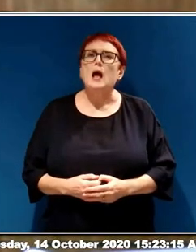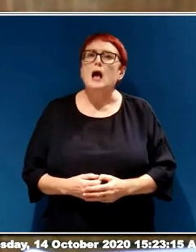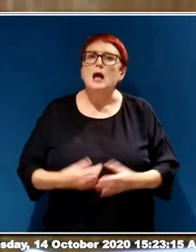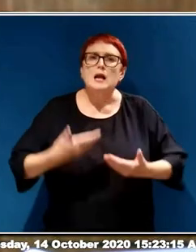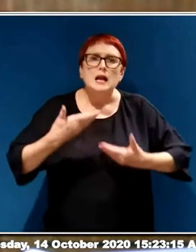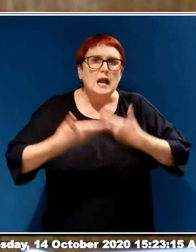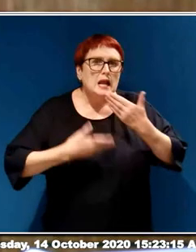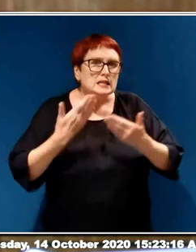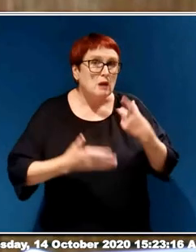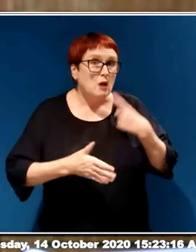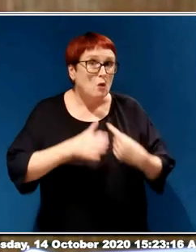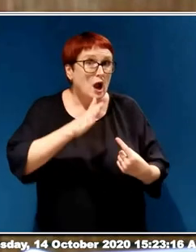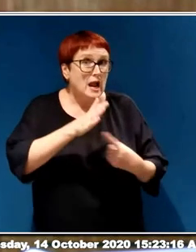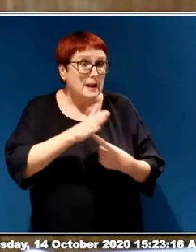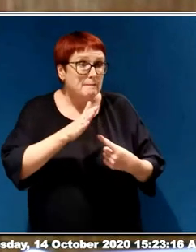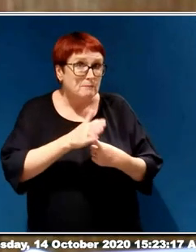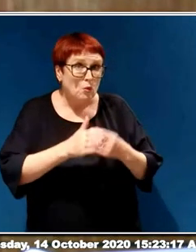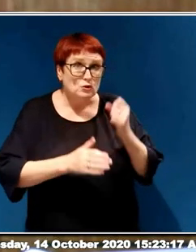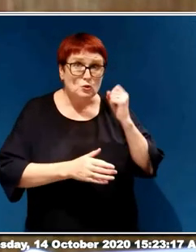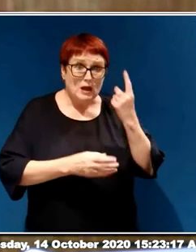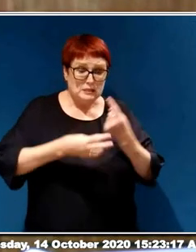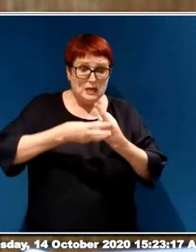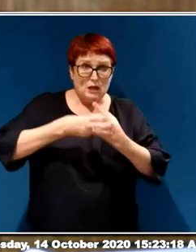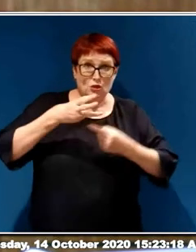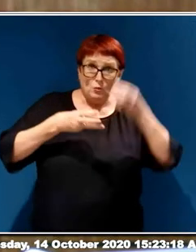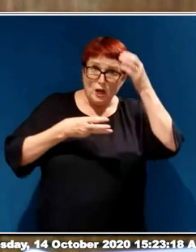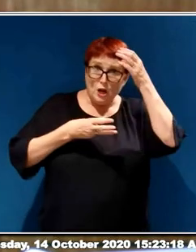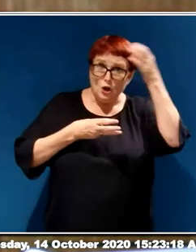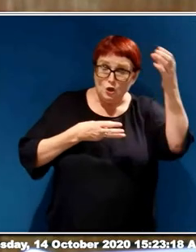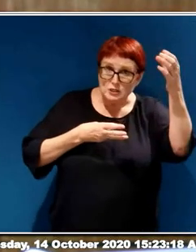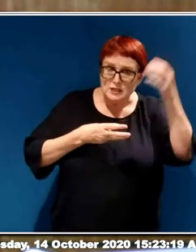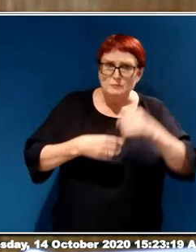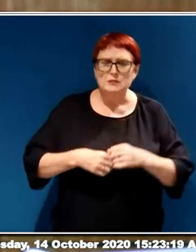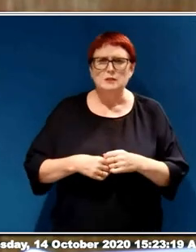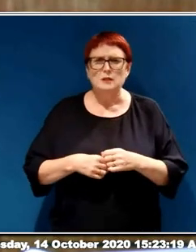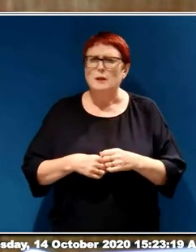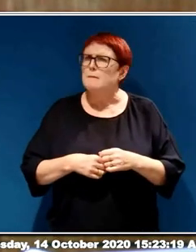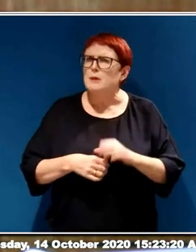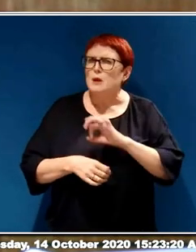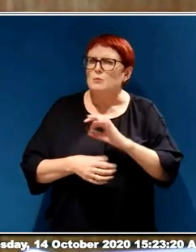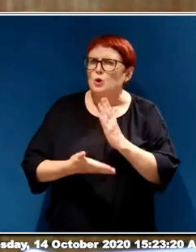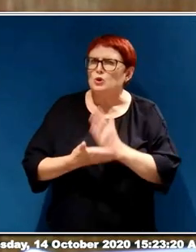I'm not sure it explains how the teacher grapples with the difficulty in a large